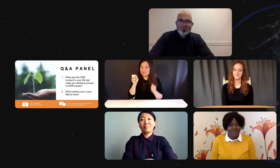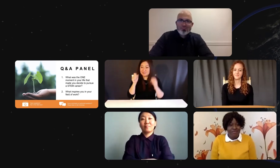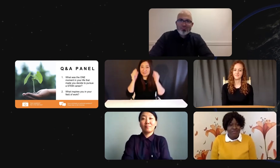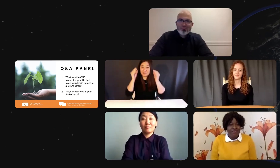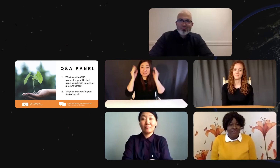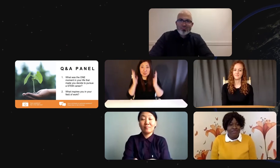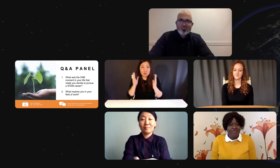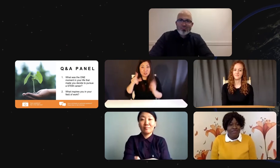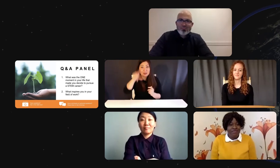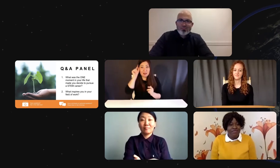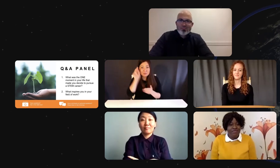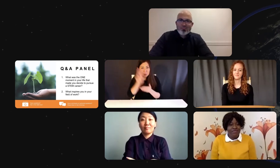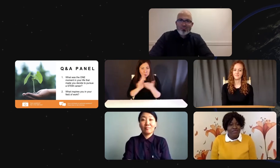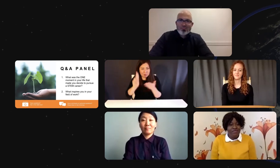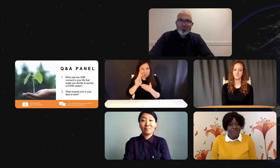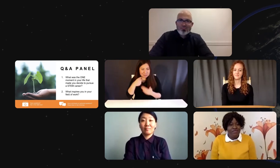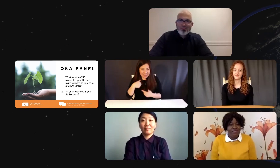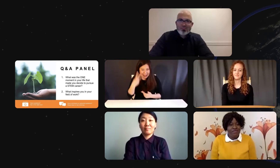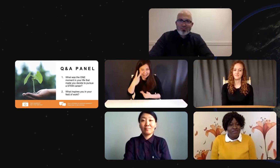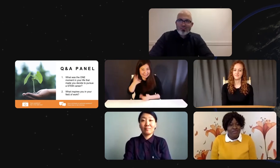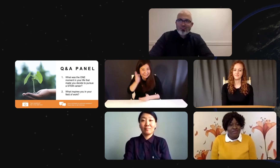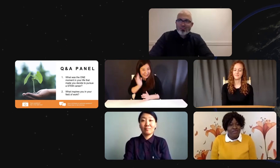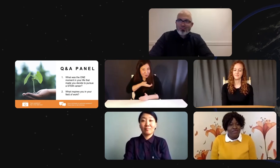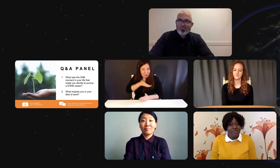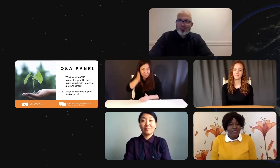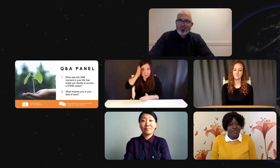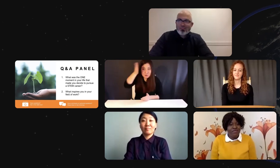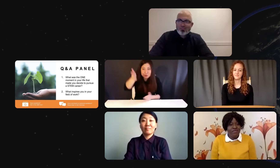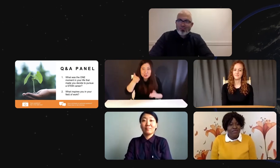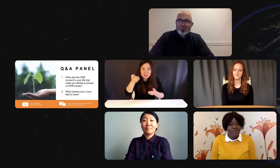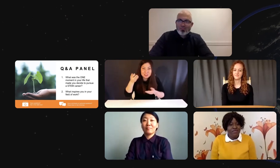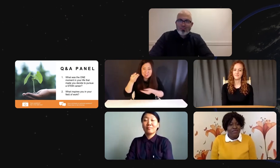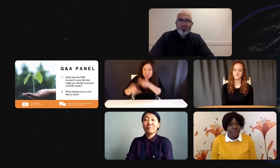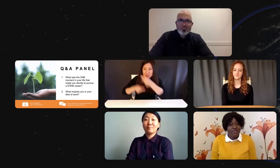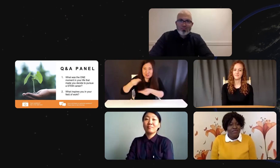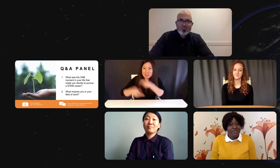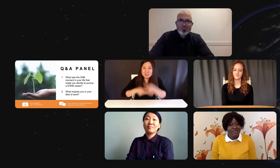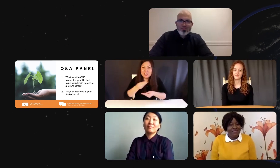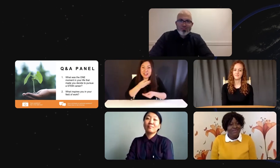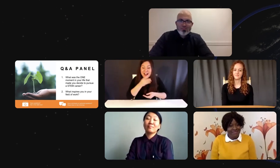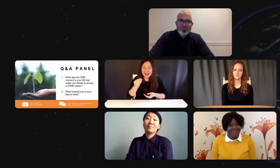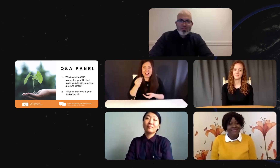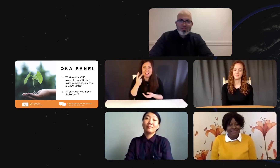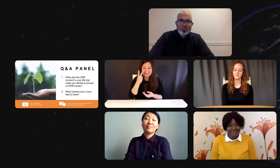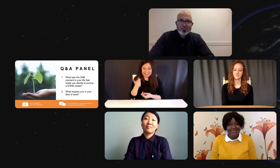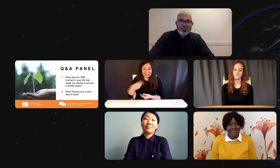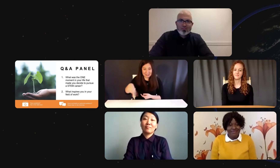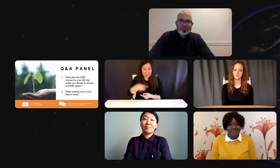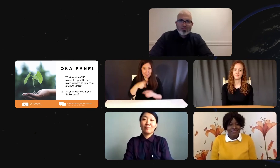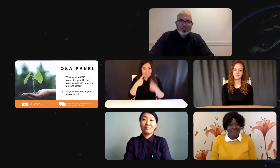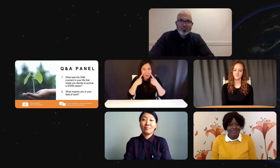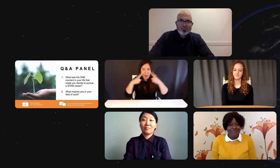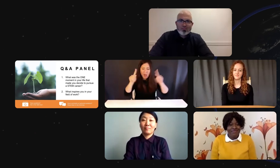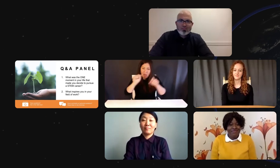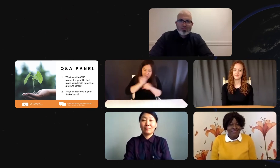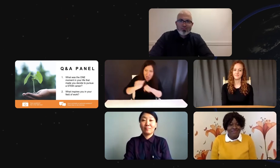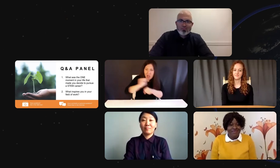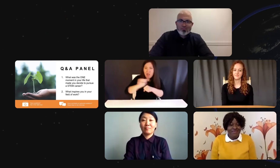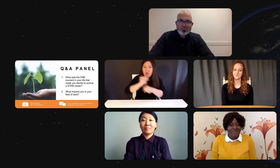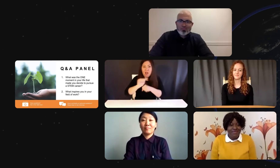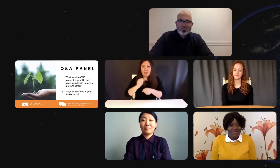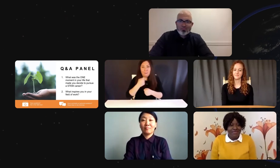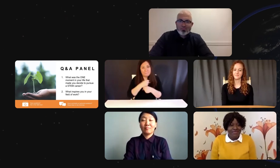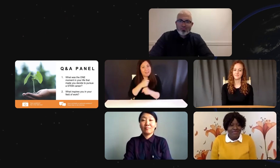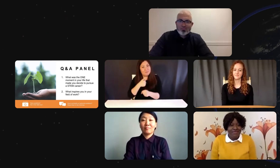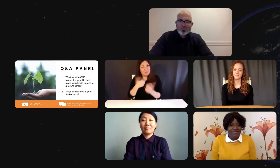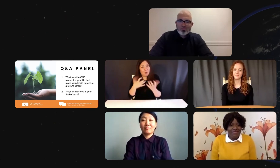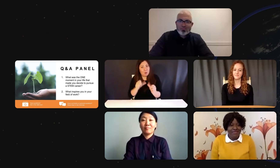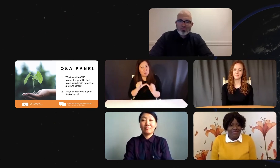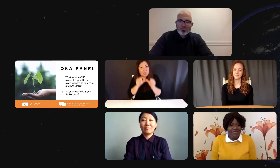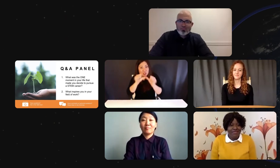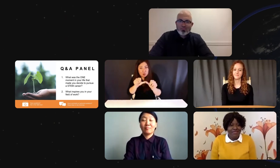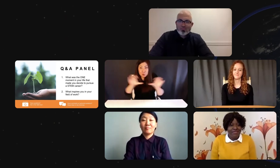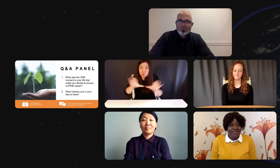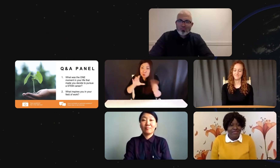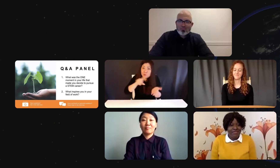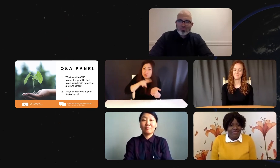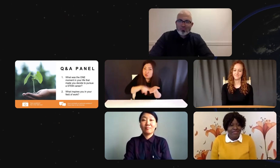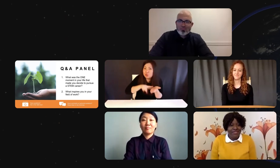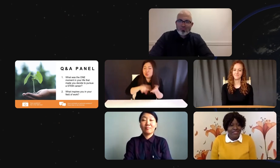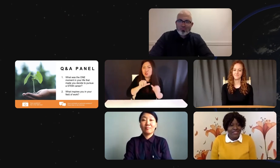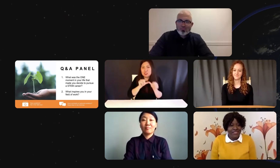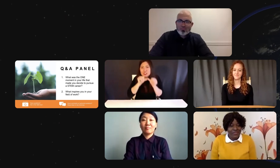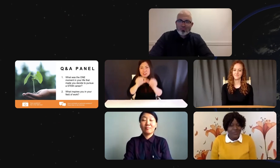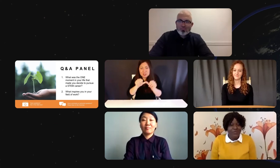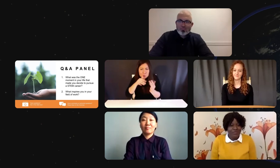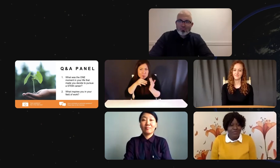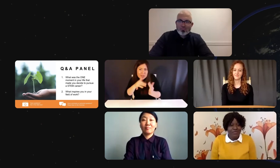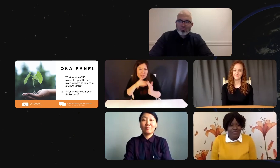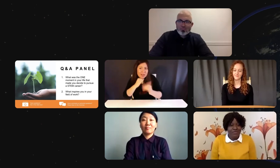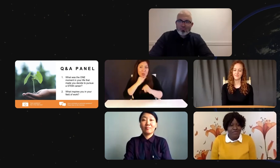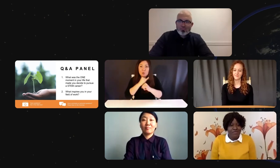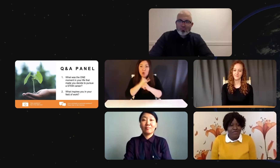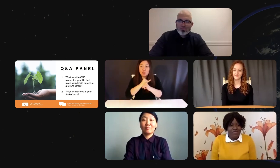At Gallaudet, I see the future deaf generation working hard on their studies.